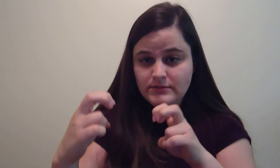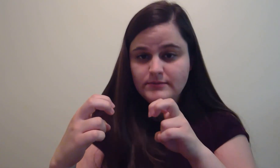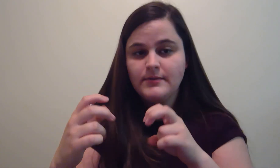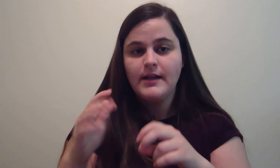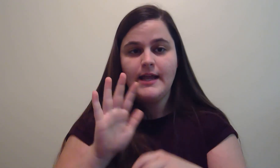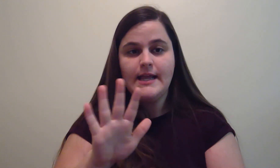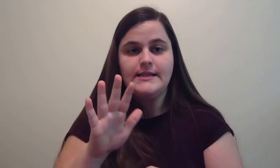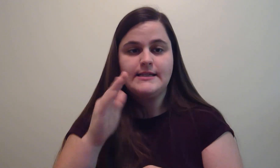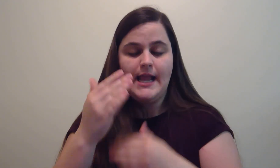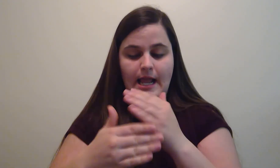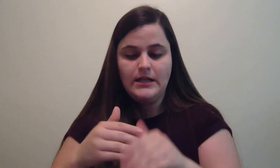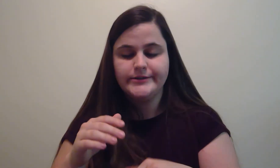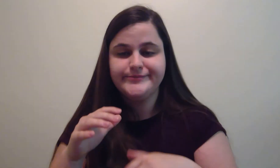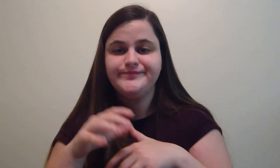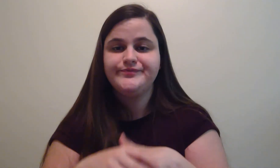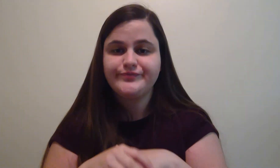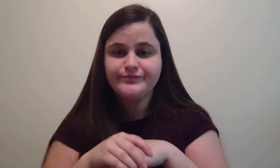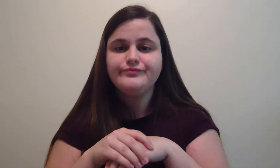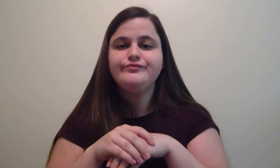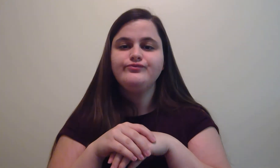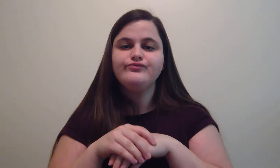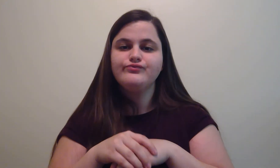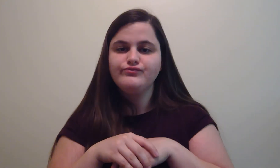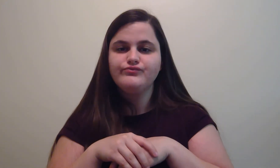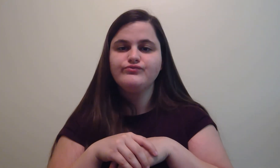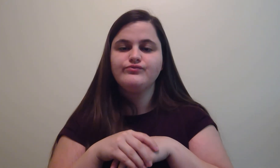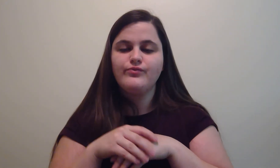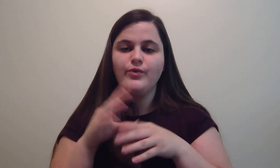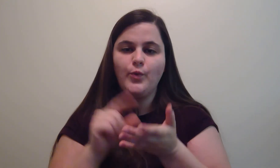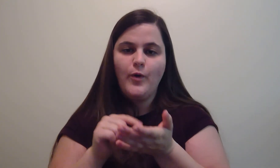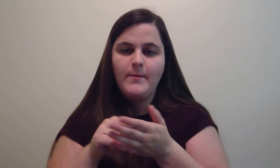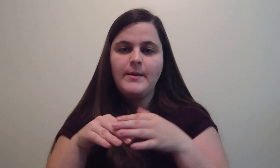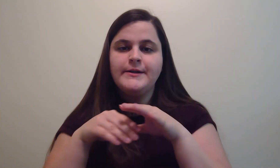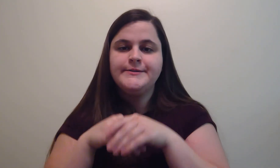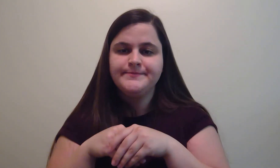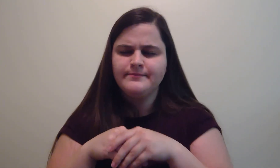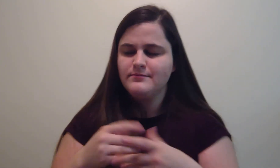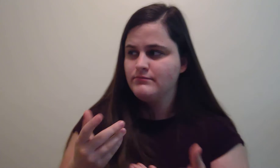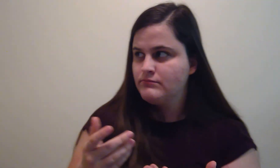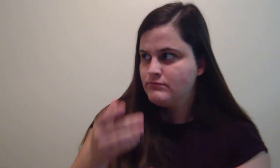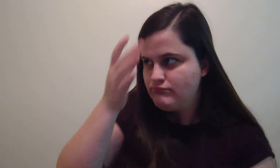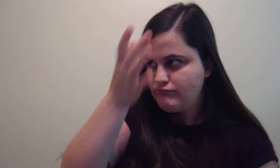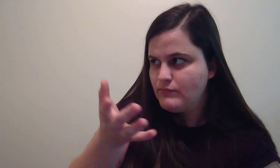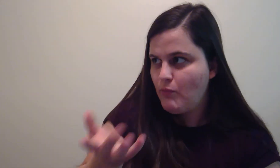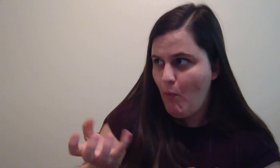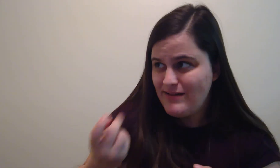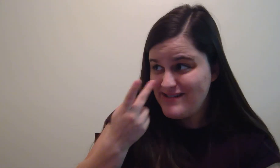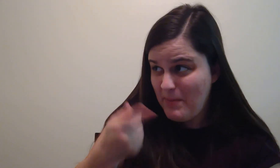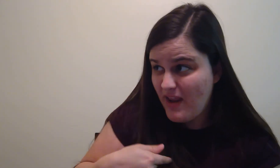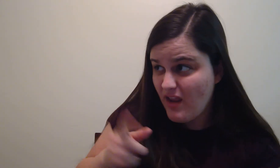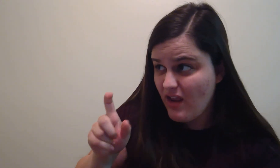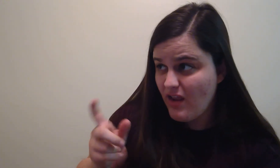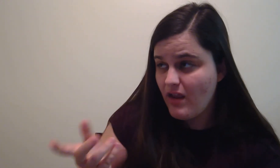When I went to see him, those big hands of his were woven together, resting on the newspaper in his lap. I said, "Granddad? You wanted to see me?"